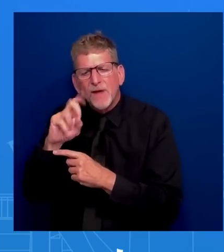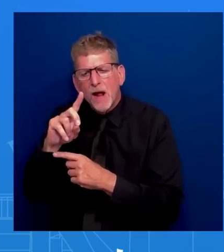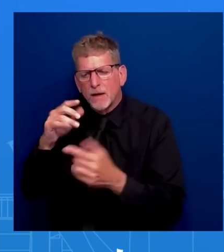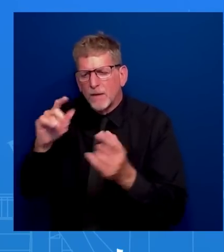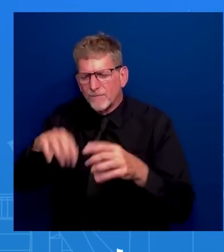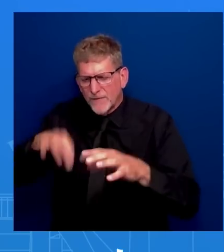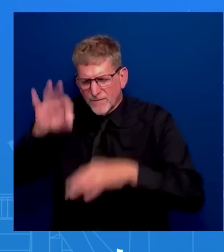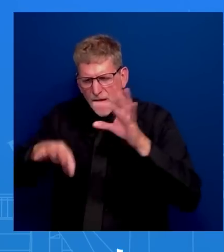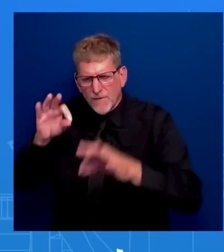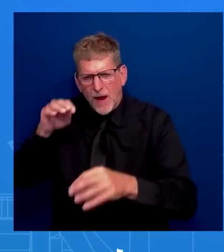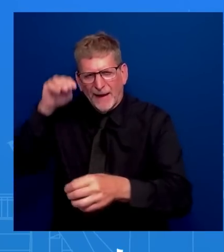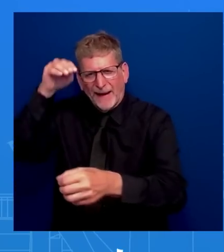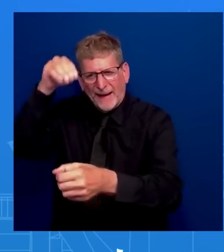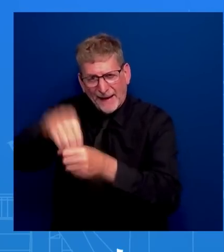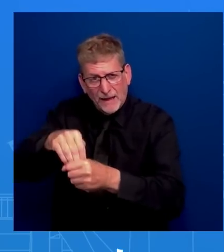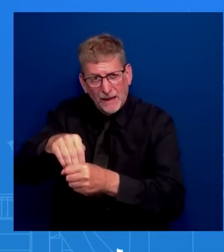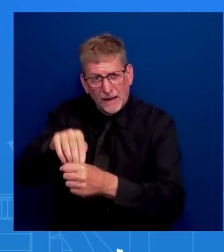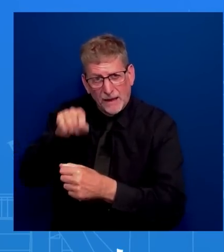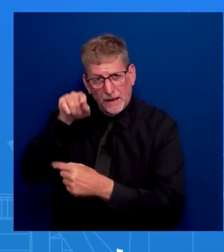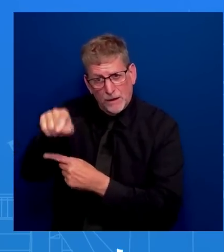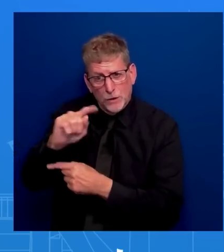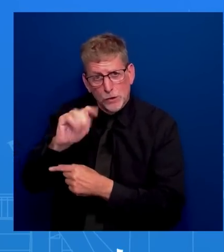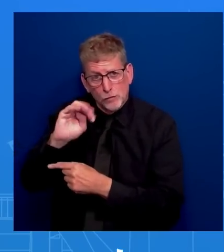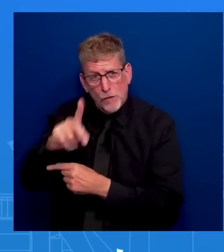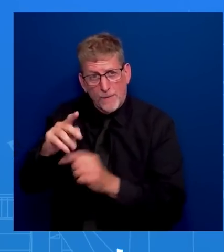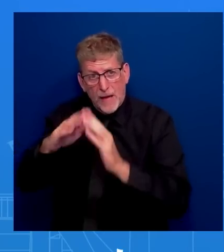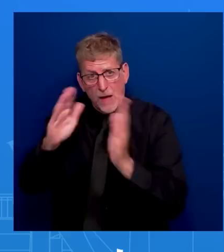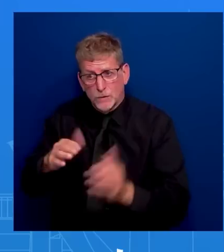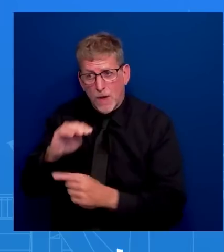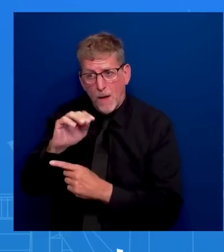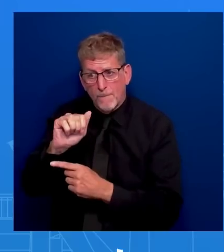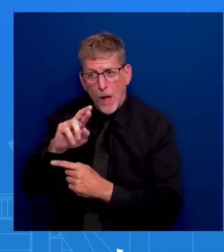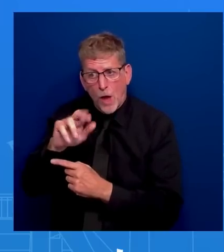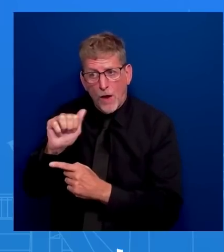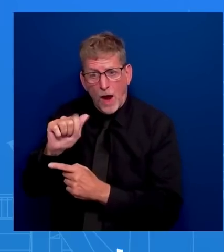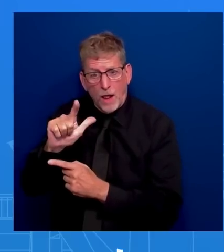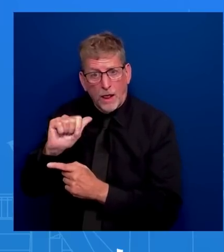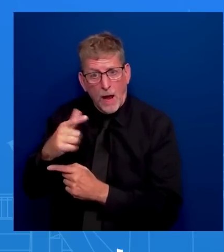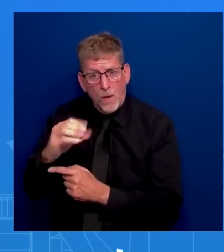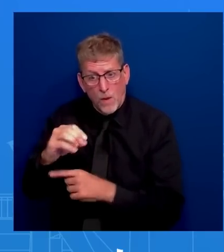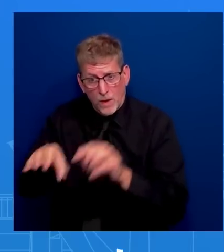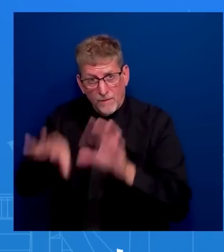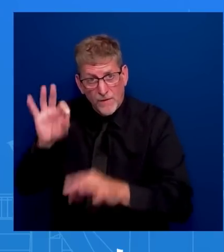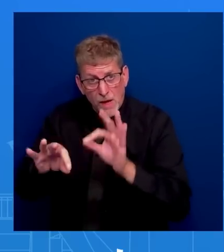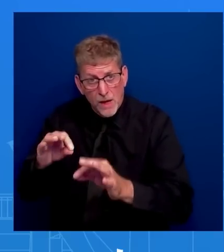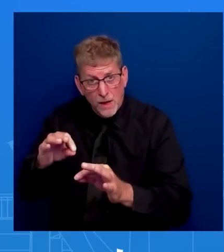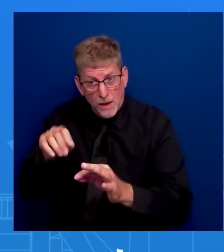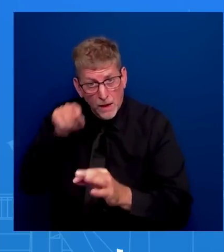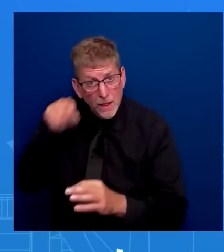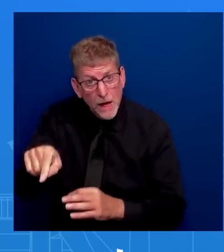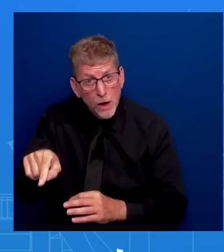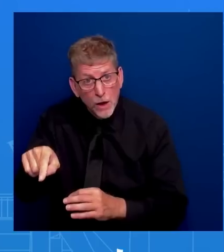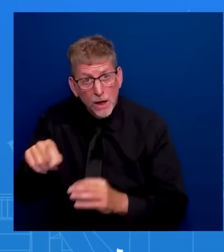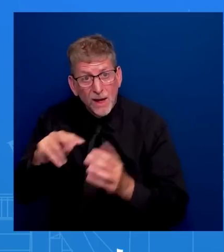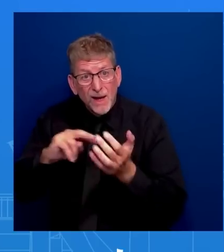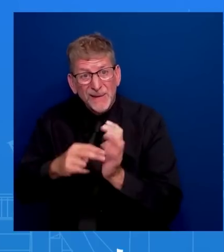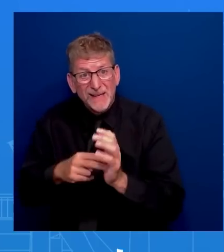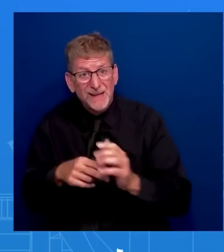This is a -- this is a criminal investigation that the Department of Justice is running, and I leave it to them to speak to it. The Press: The President is